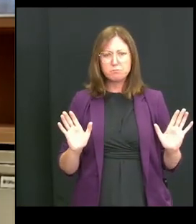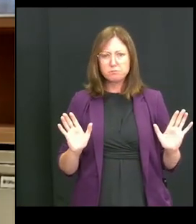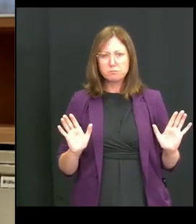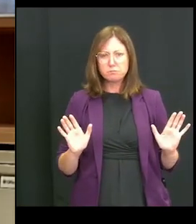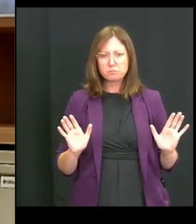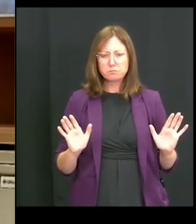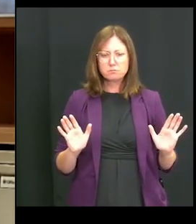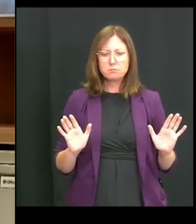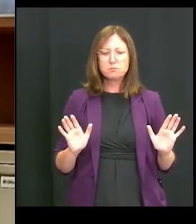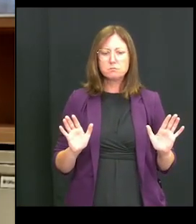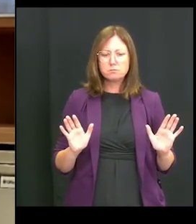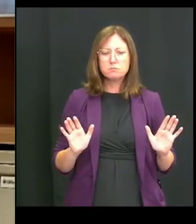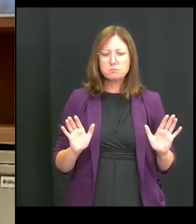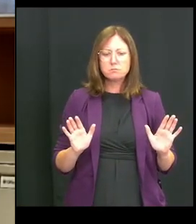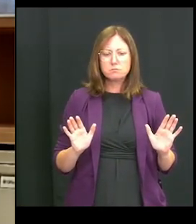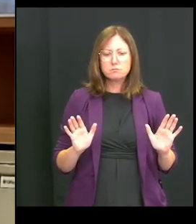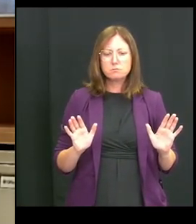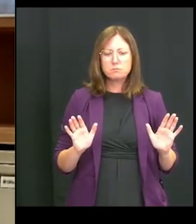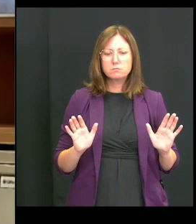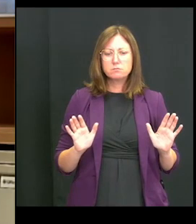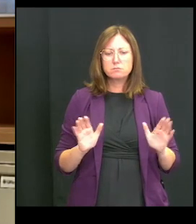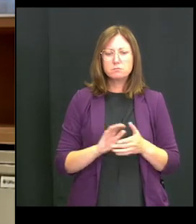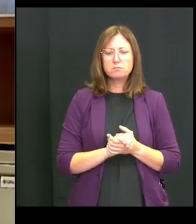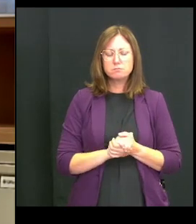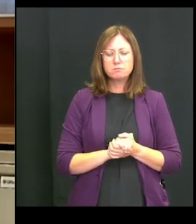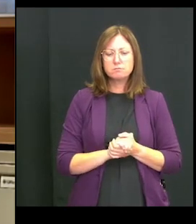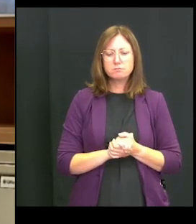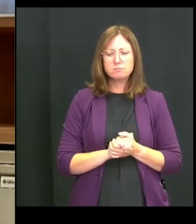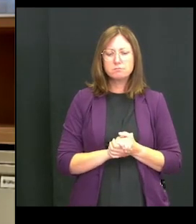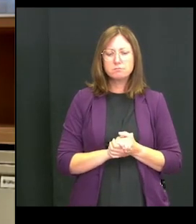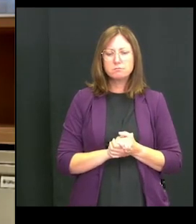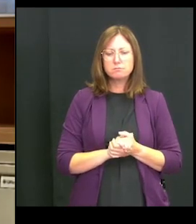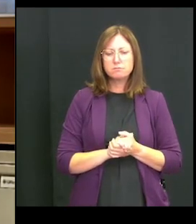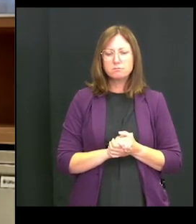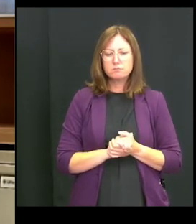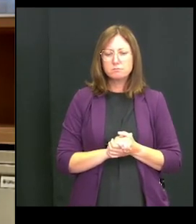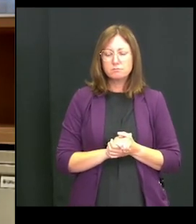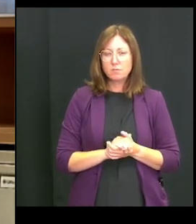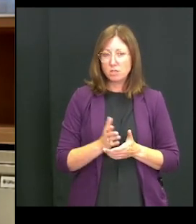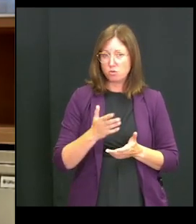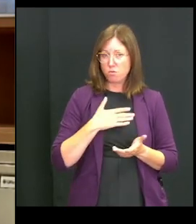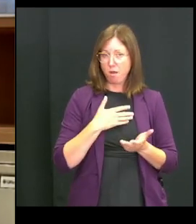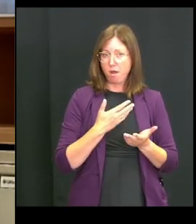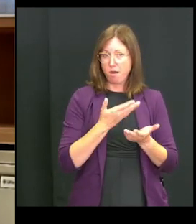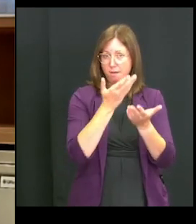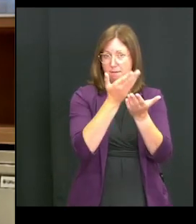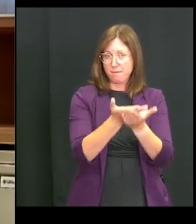So, nothing that I showed is necessarily bad in an important sense.